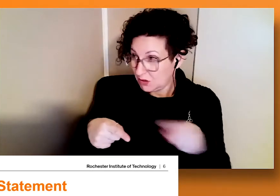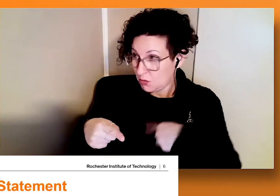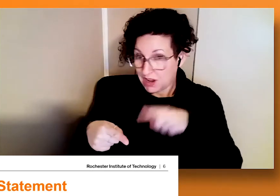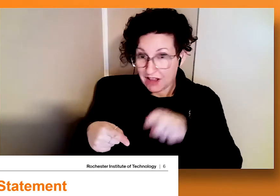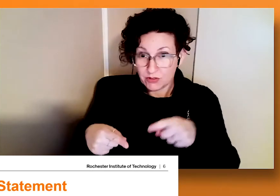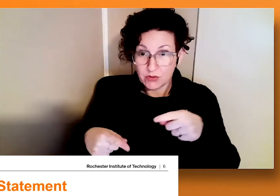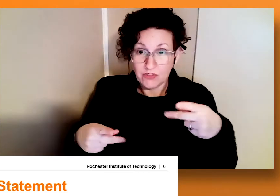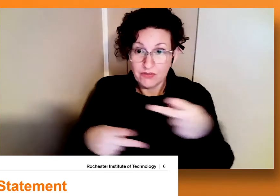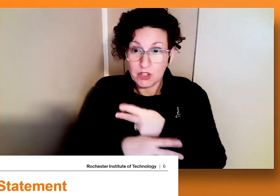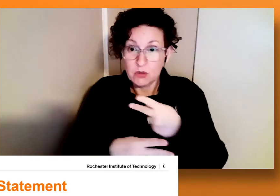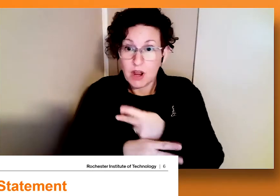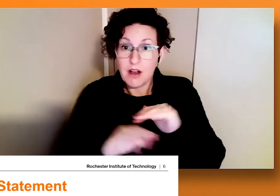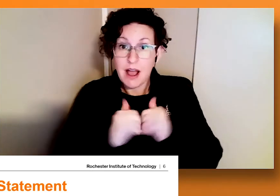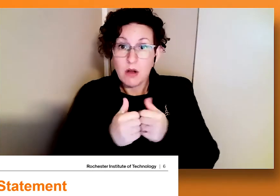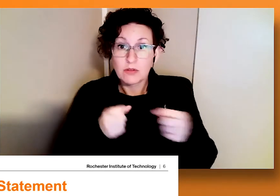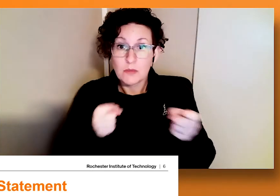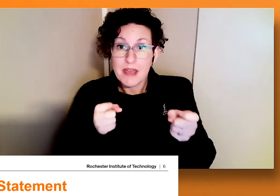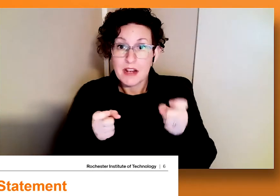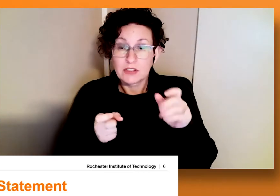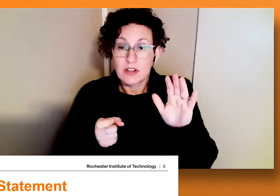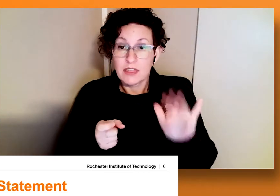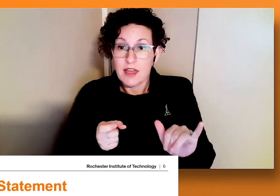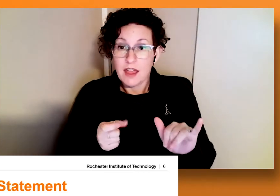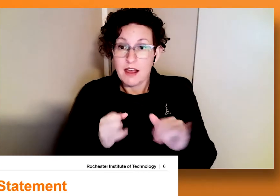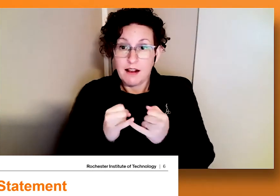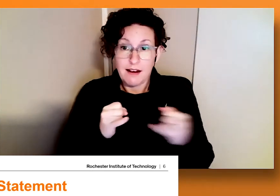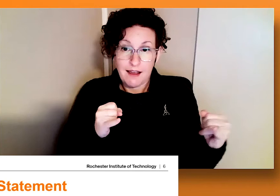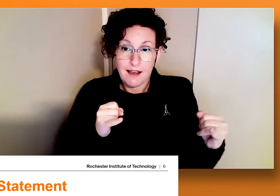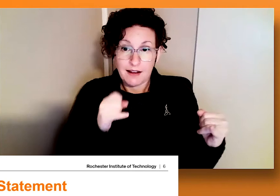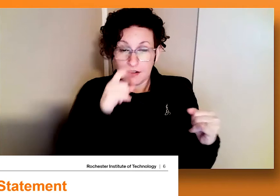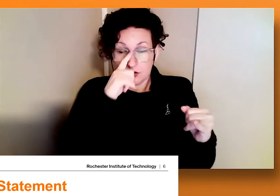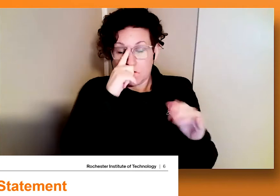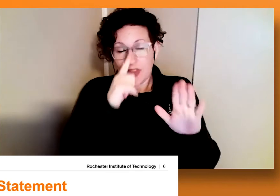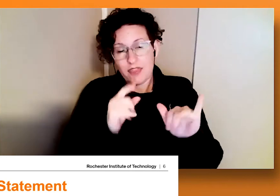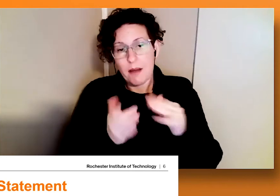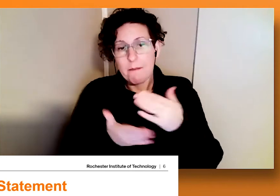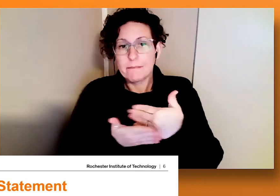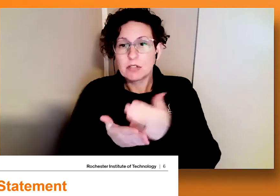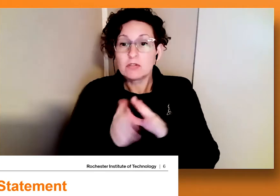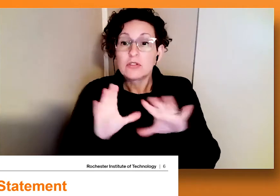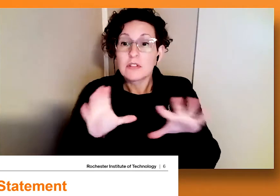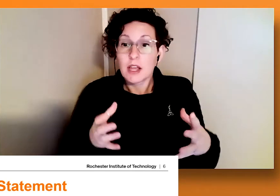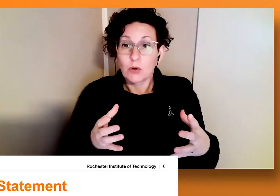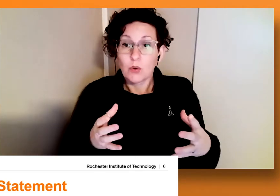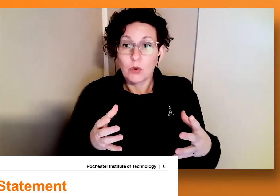"We need to figure out how we're going to manage that budget category."